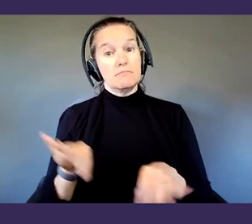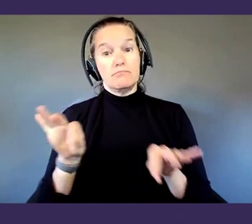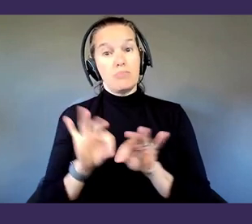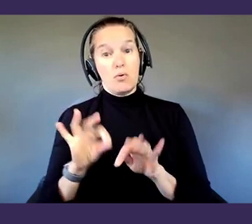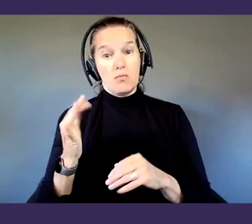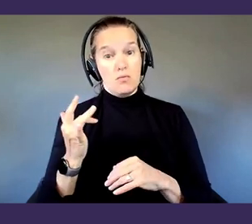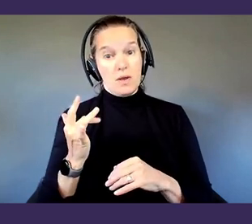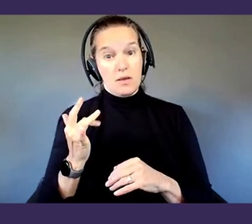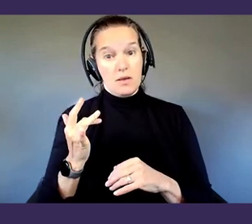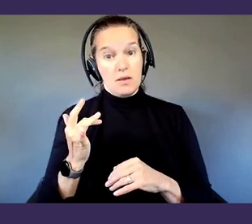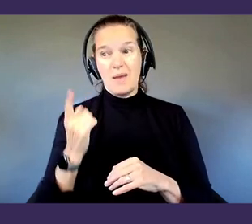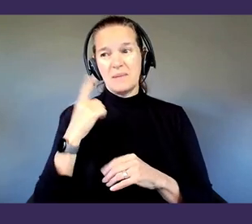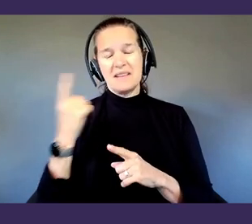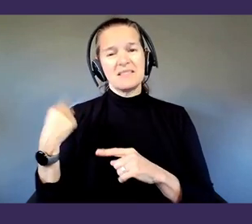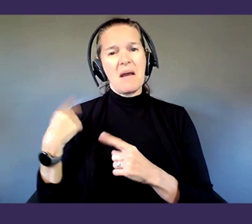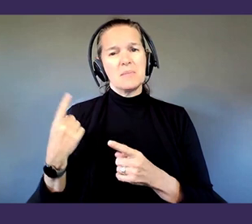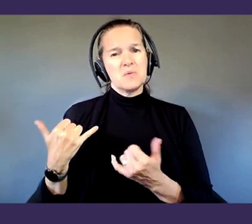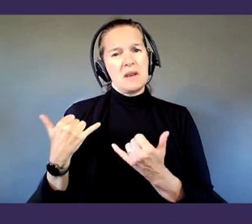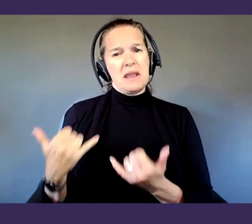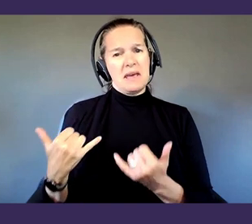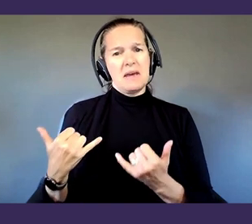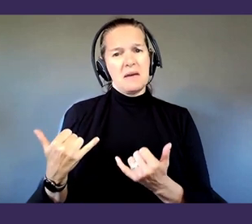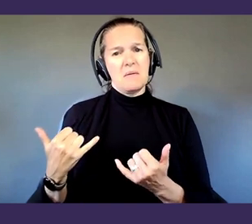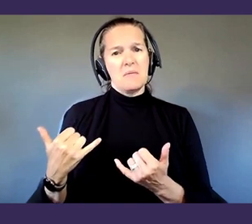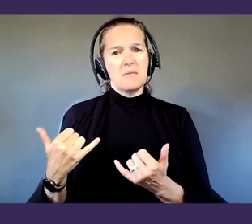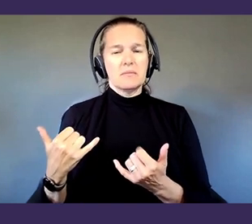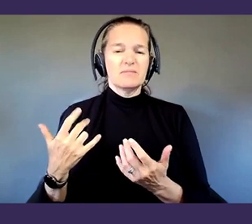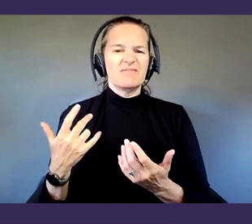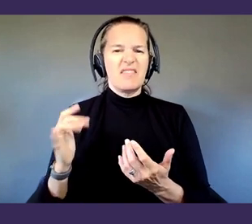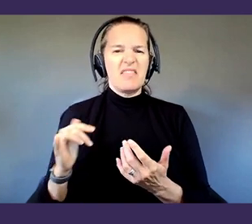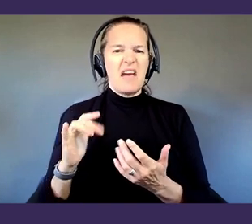until the time when the SDM law was put into practice